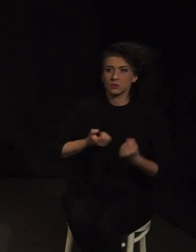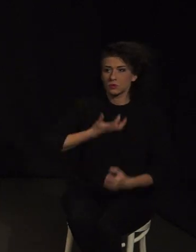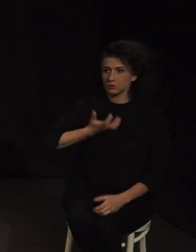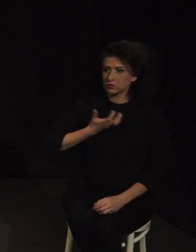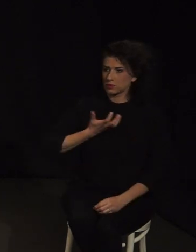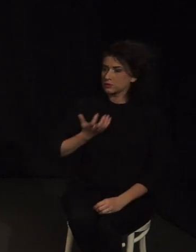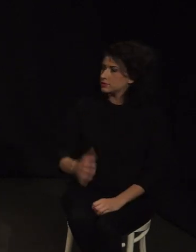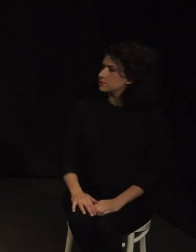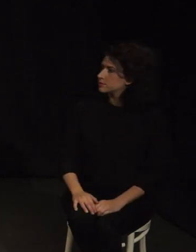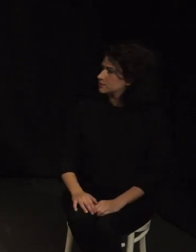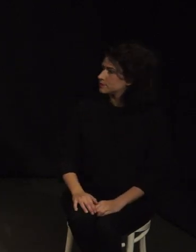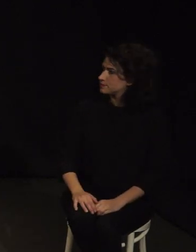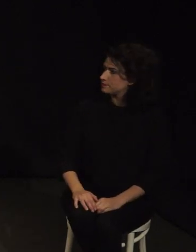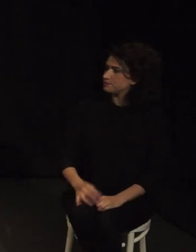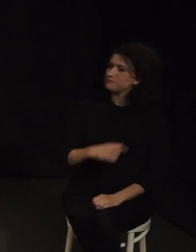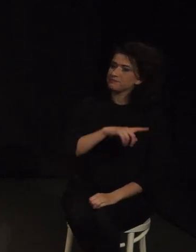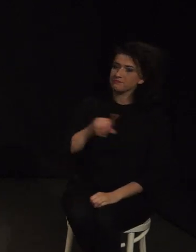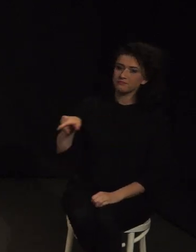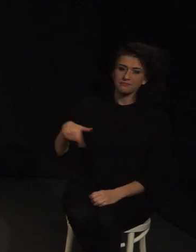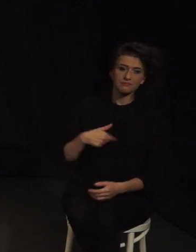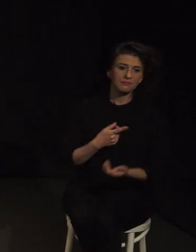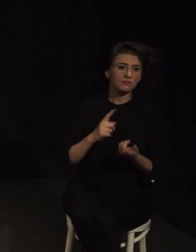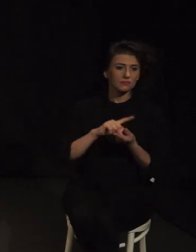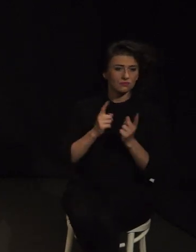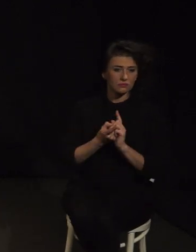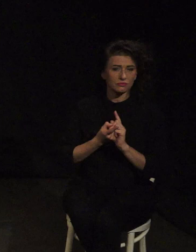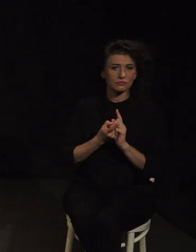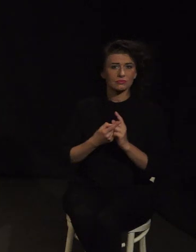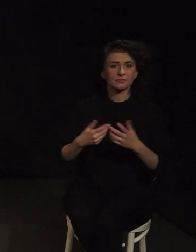I'd like to remind that this is also an online meeting,